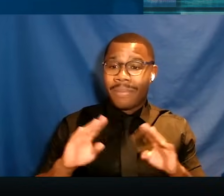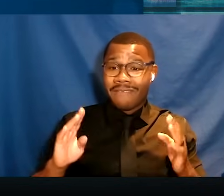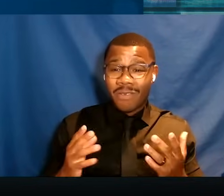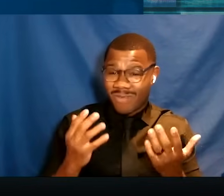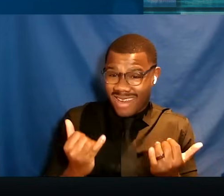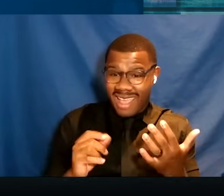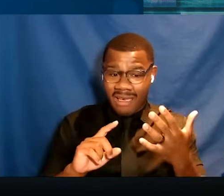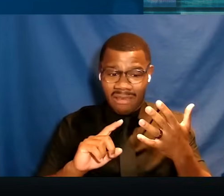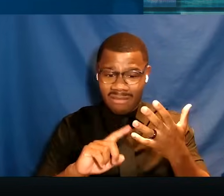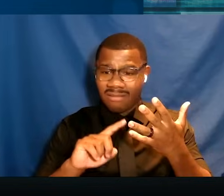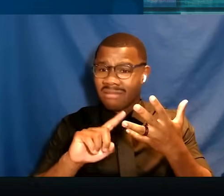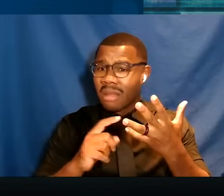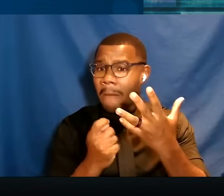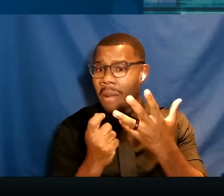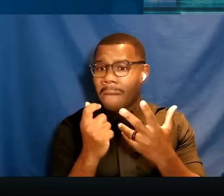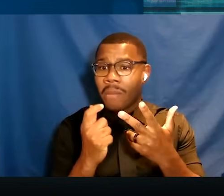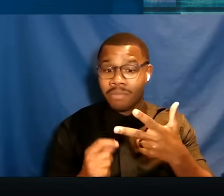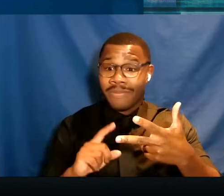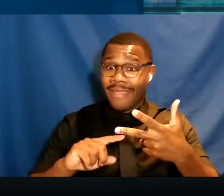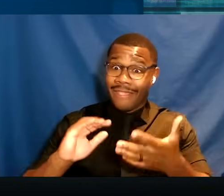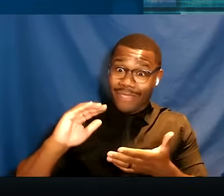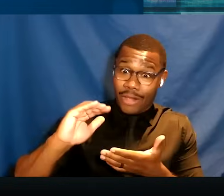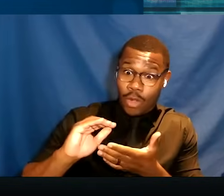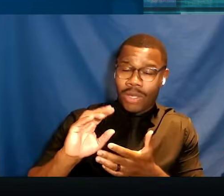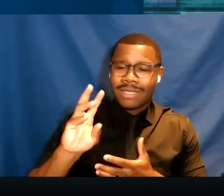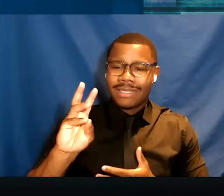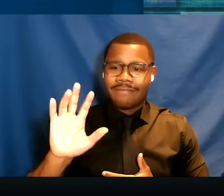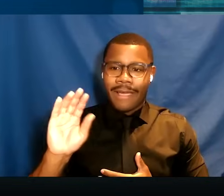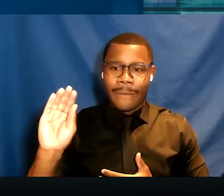The lowest percentage that can be applied is a 65% number.